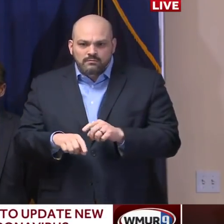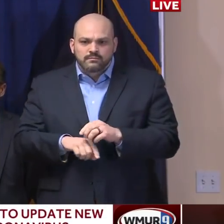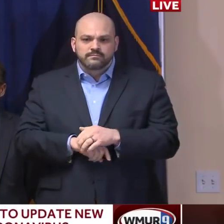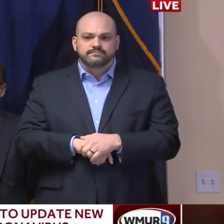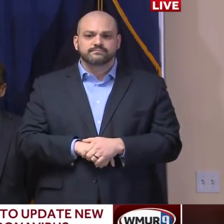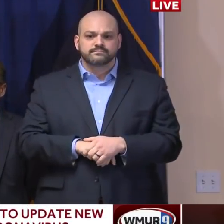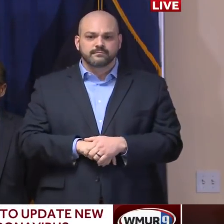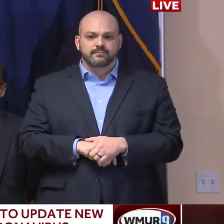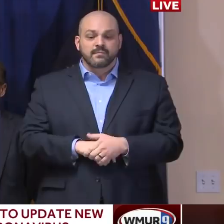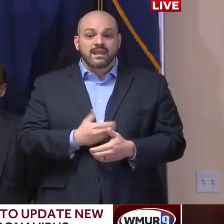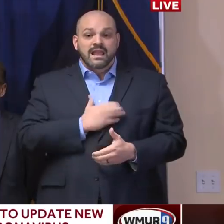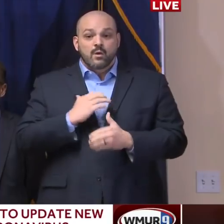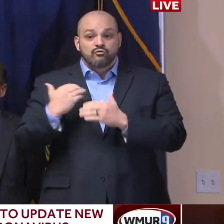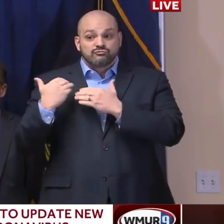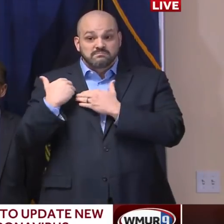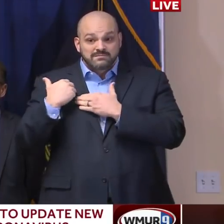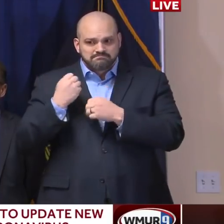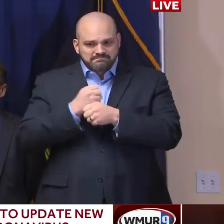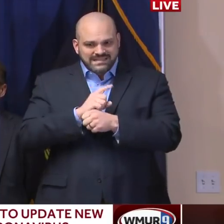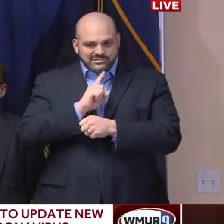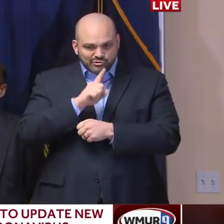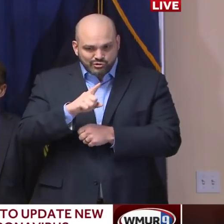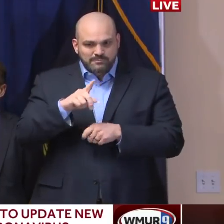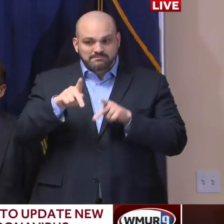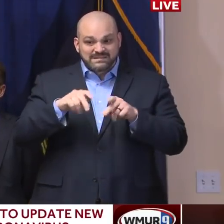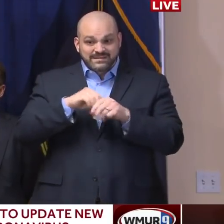THERE IS A LOT OF UNCERTAINTY WITH WHAT IS GOING ON.